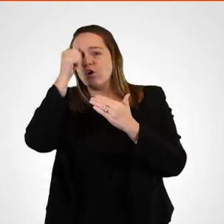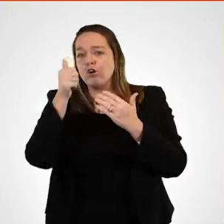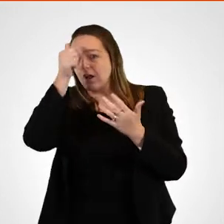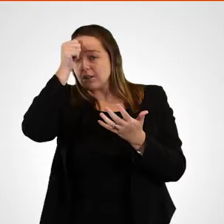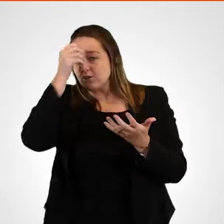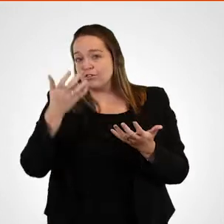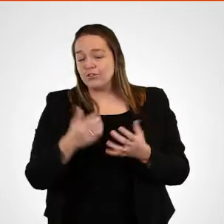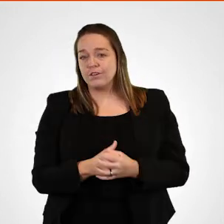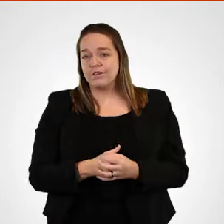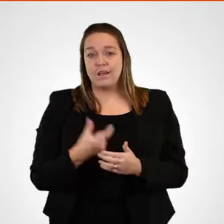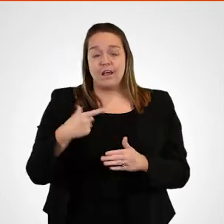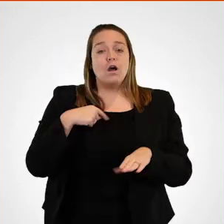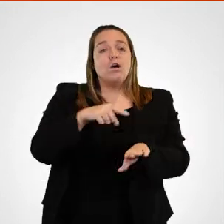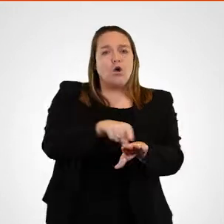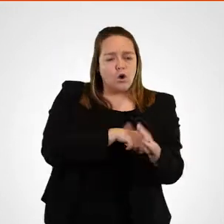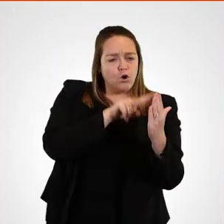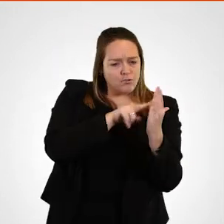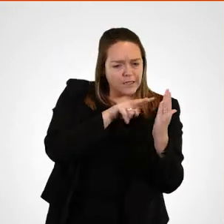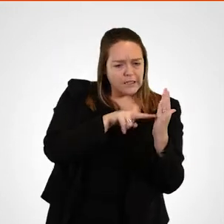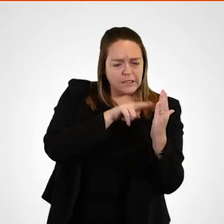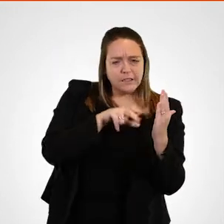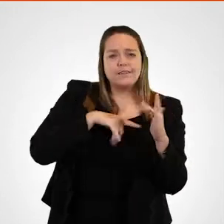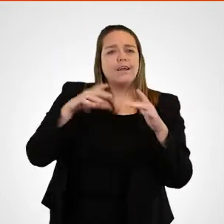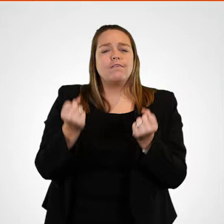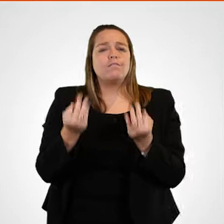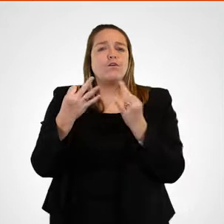and it's because we haven't reached fluency.